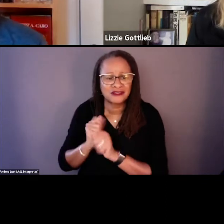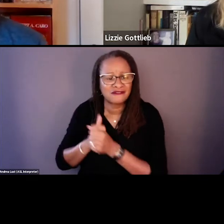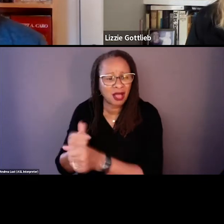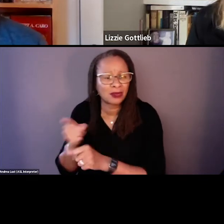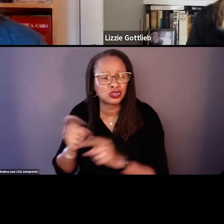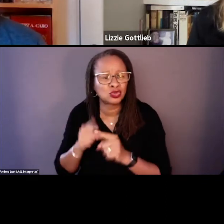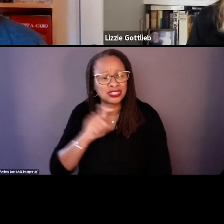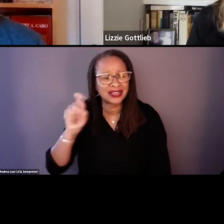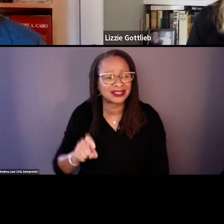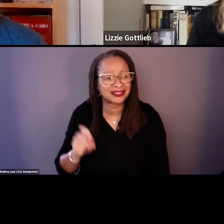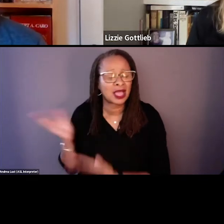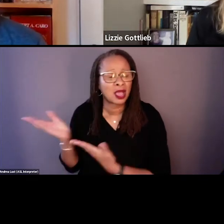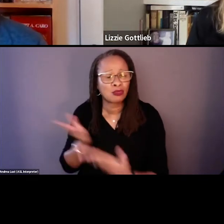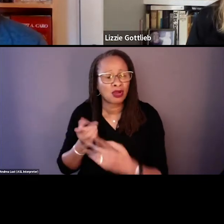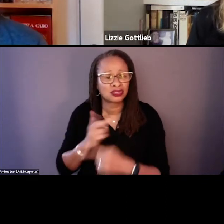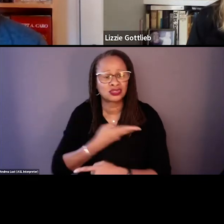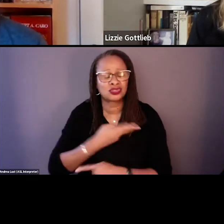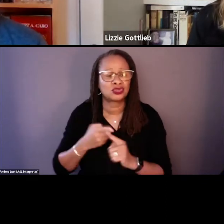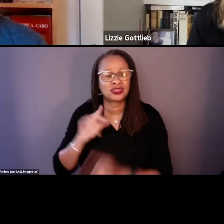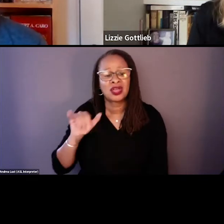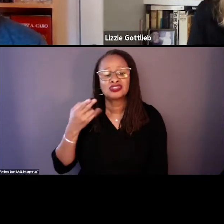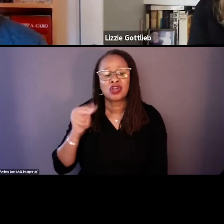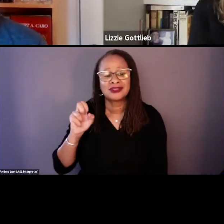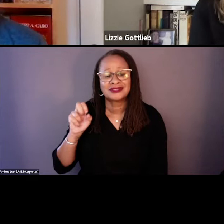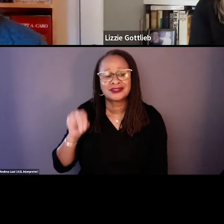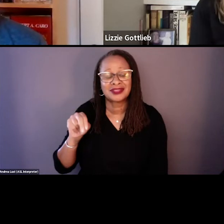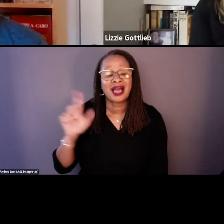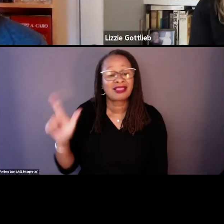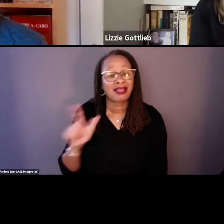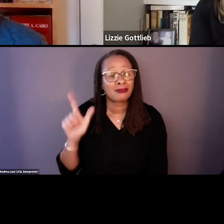let us follow him to Texas and brought us to the Johnson Library,